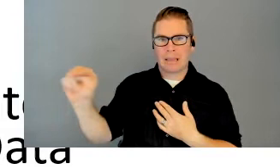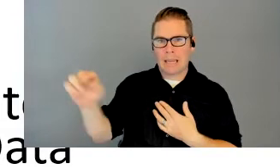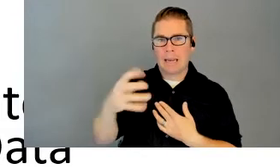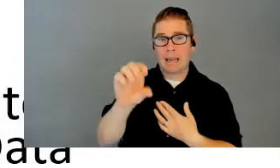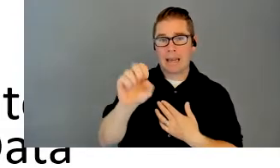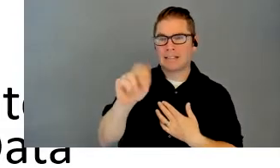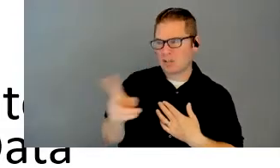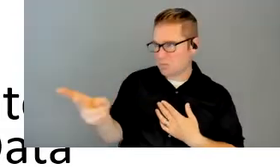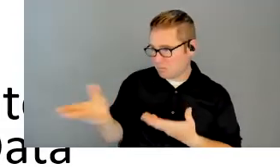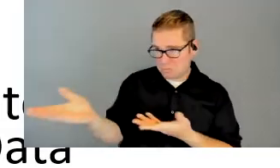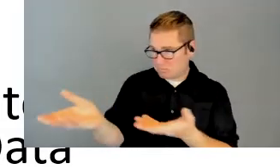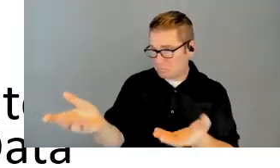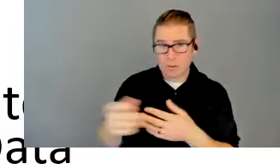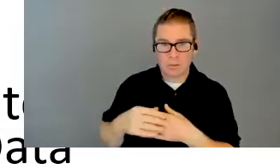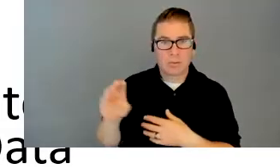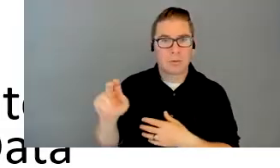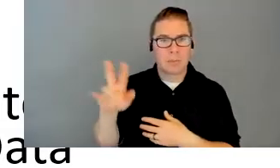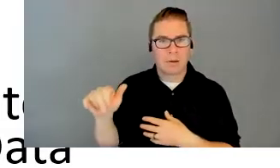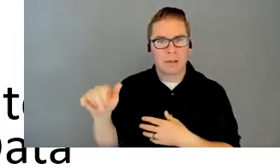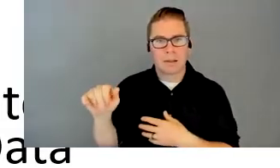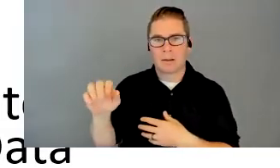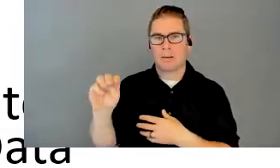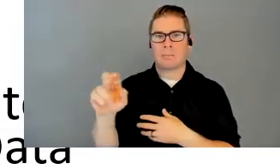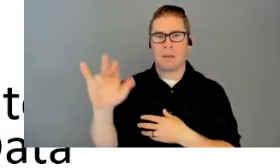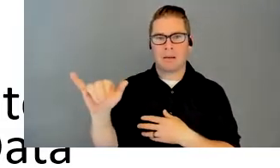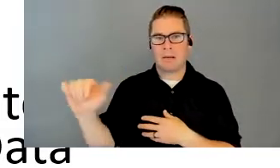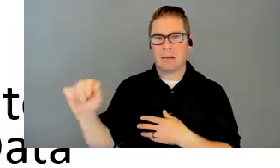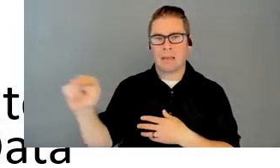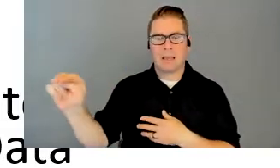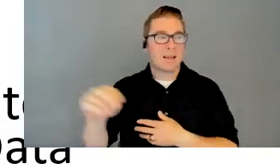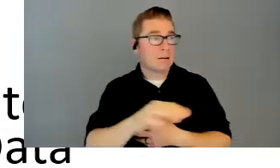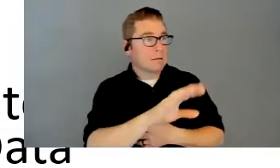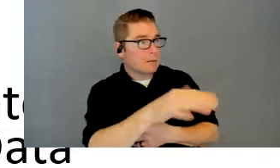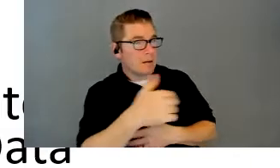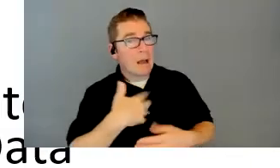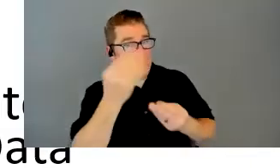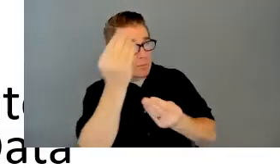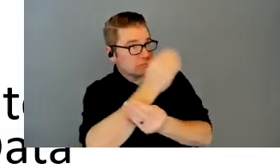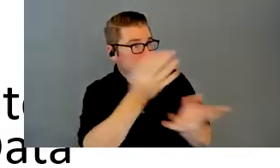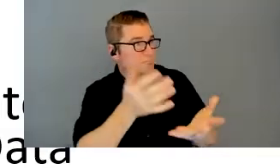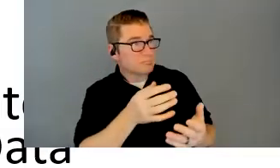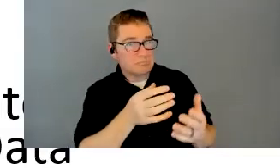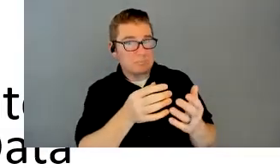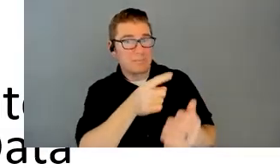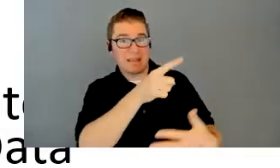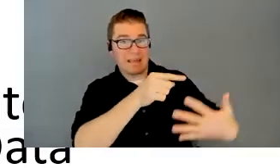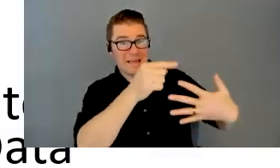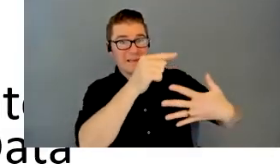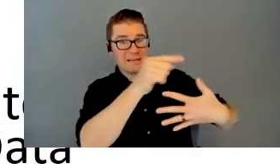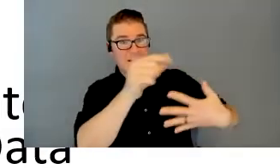that these are our averages behind these numbers are individual students. And so